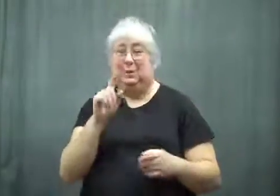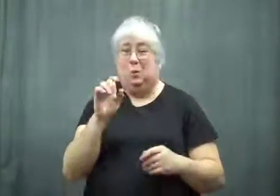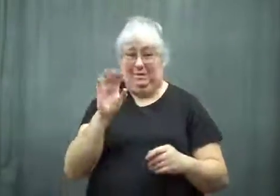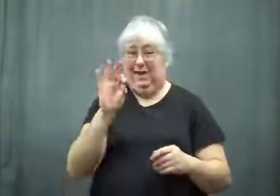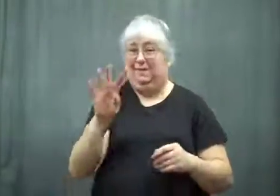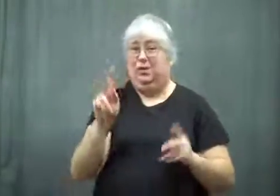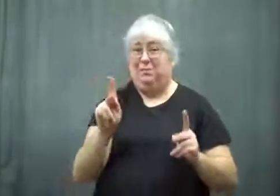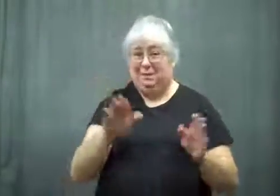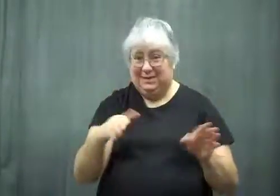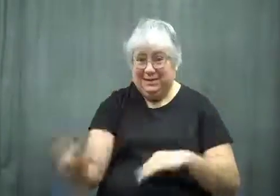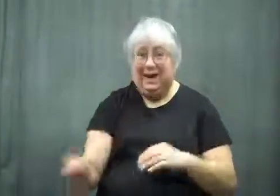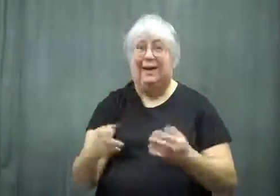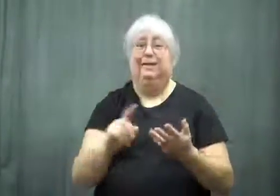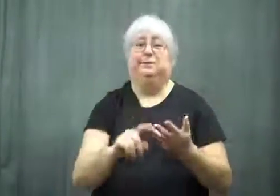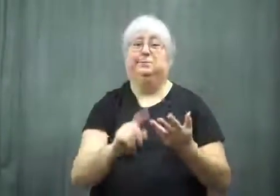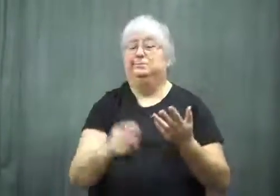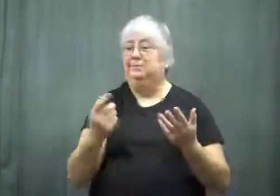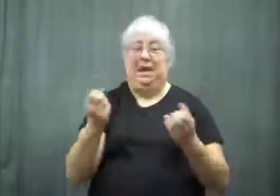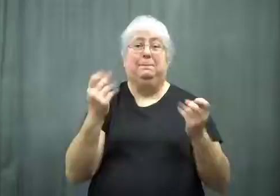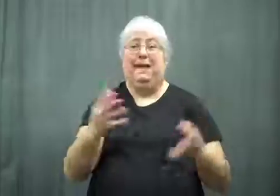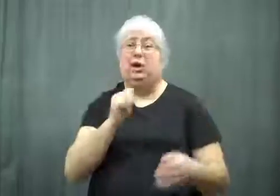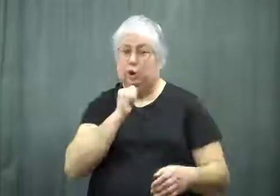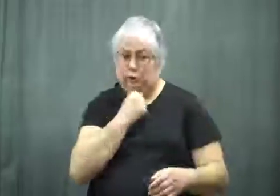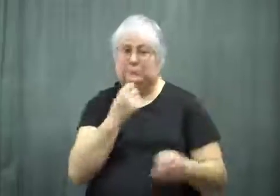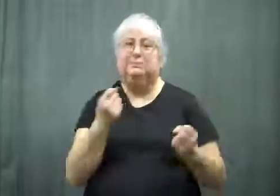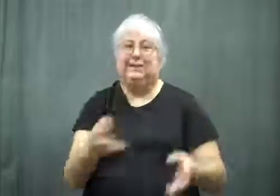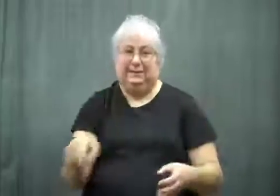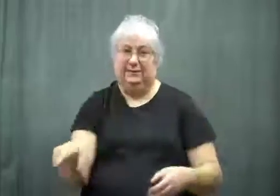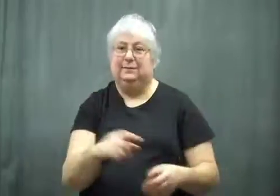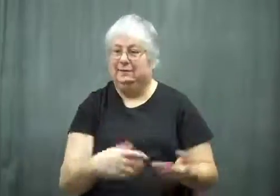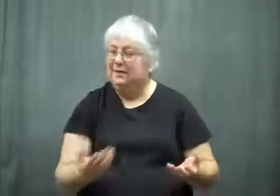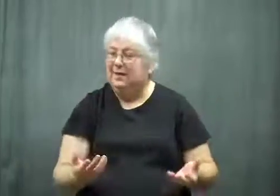Besides the 94 that died, many were injured.